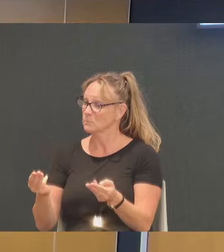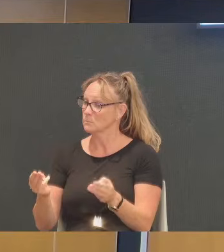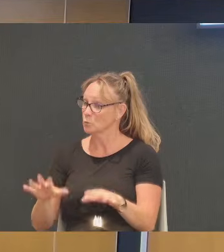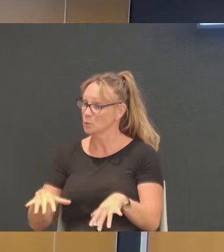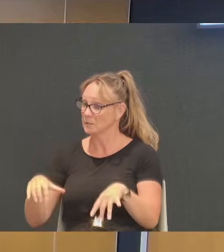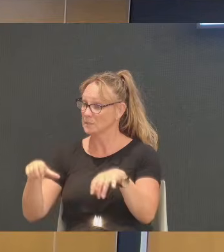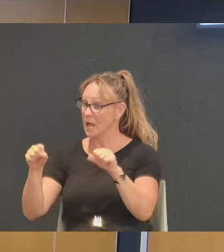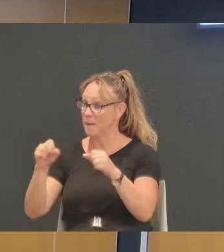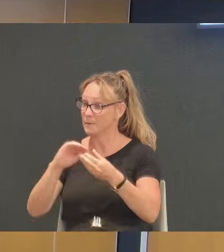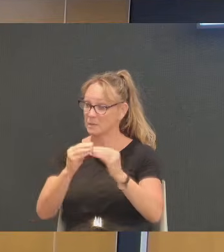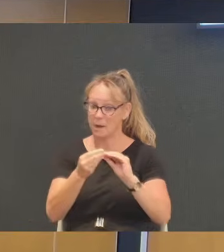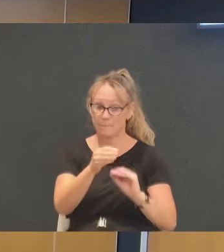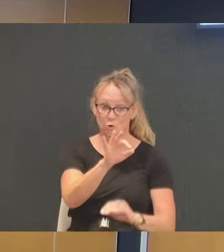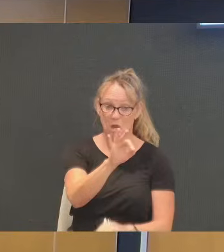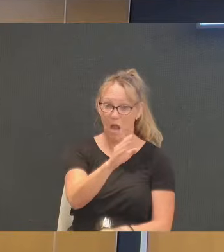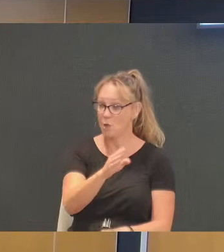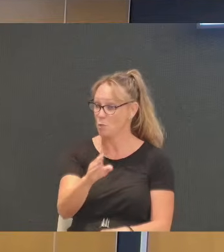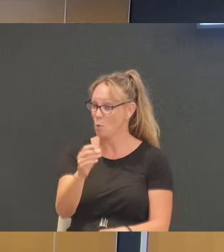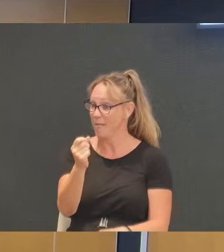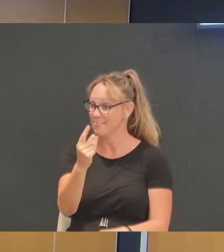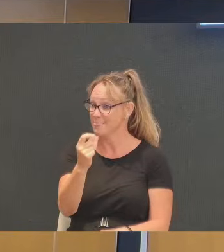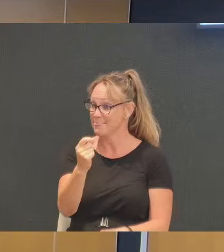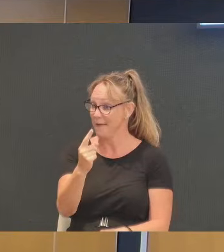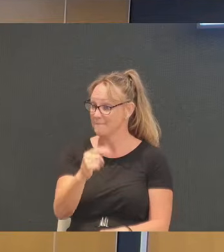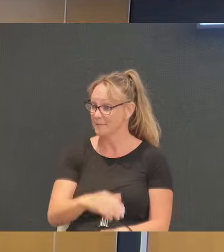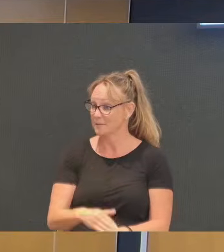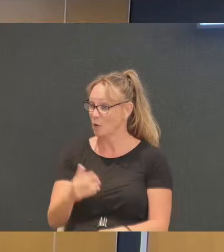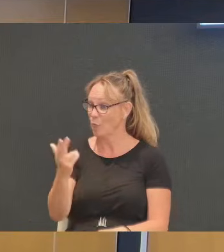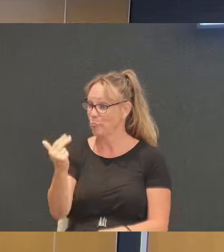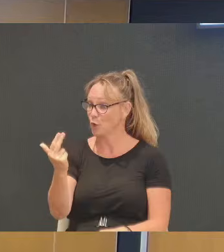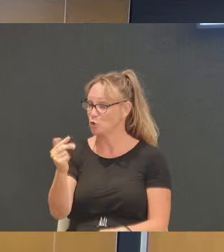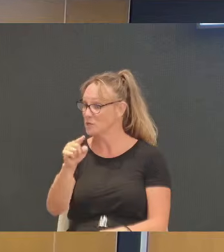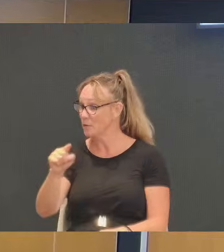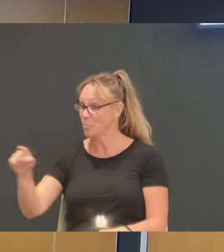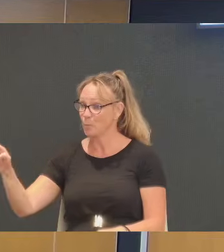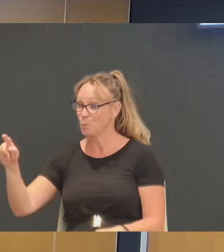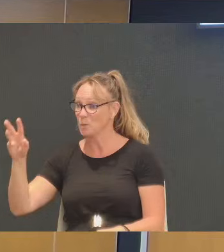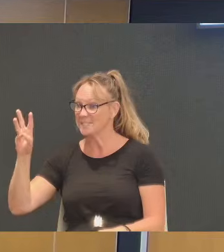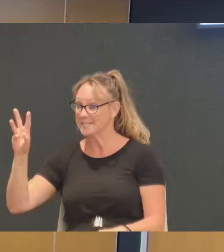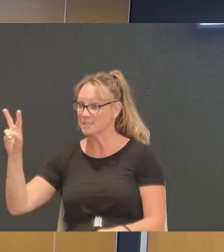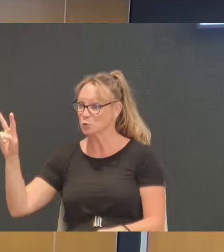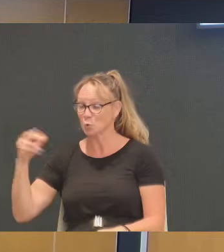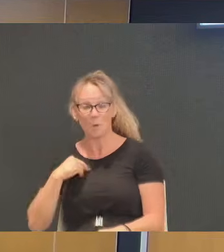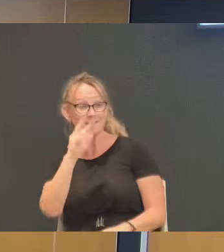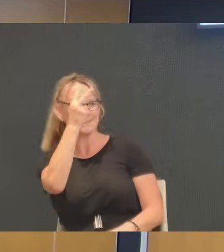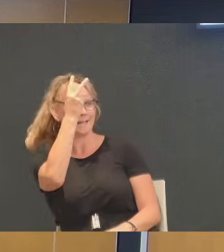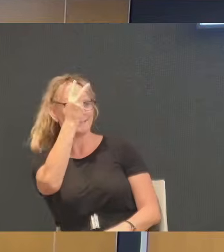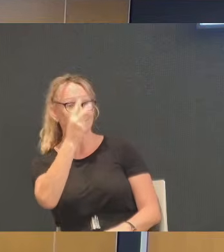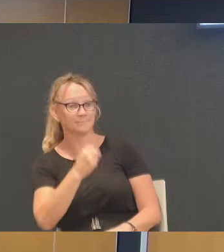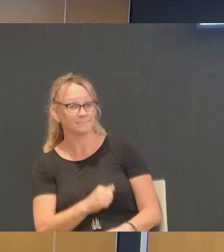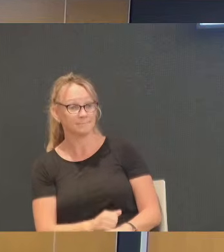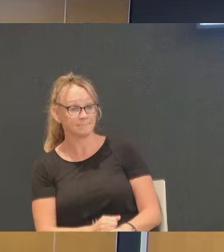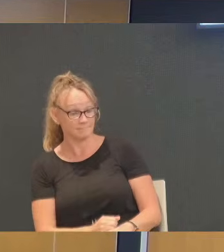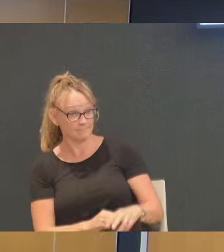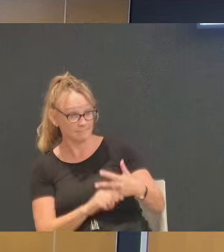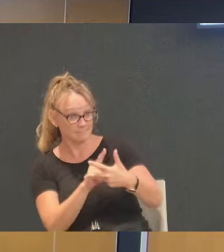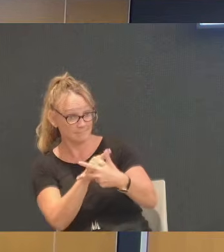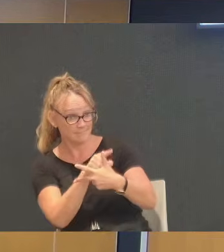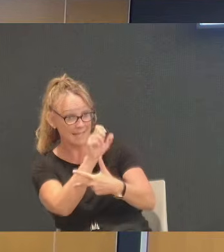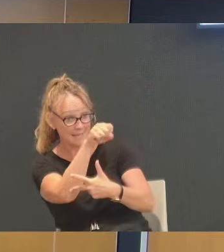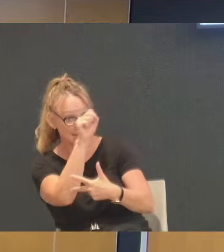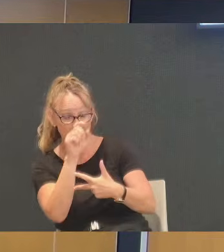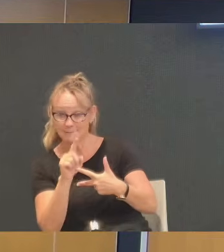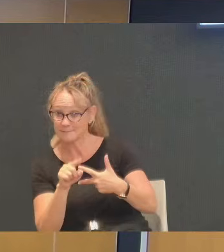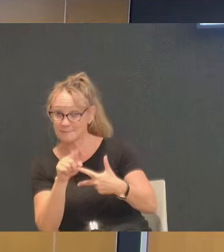through 11 and items 13- 62. Second. Commissioner Summerow Dumas. Yes. Yes. Commissioner Reece. Yes.